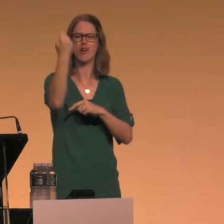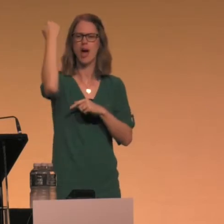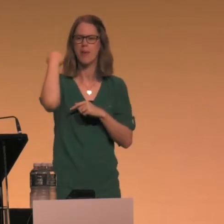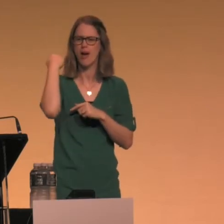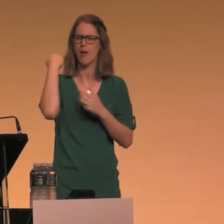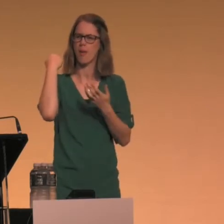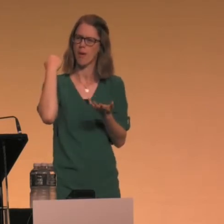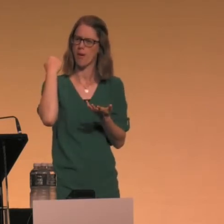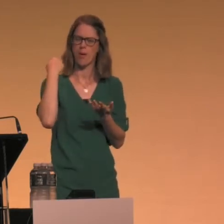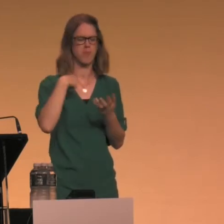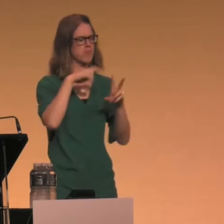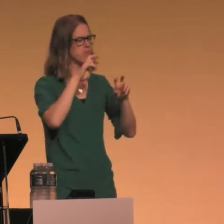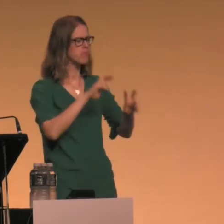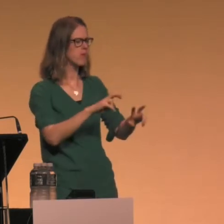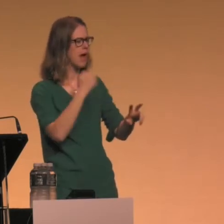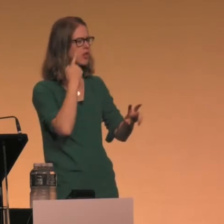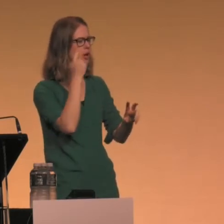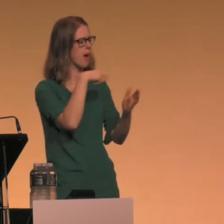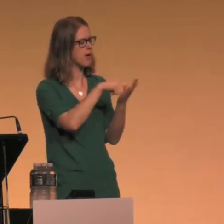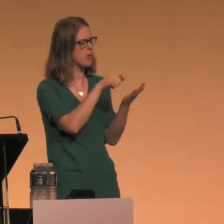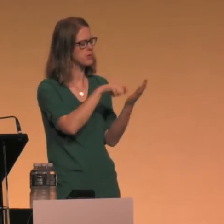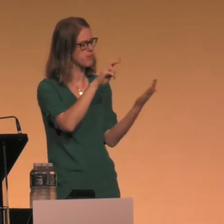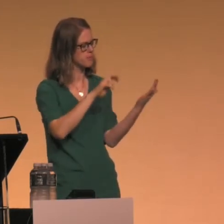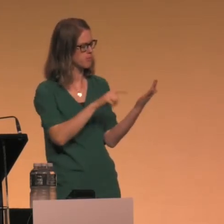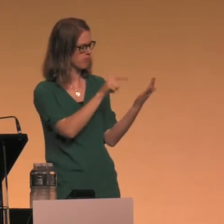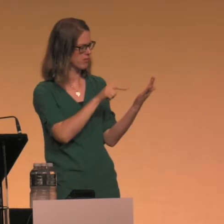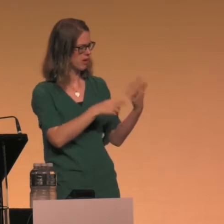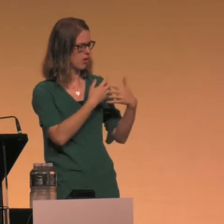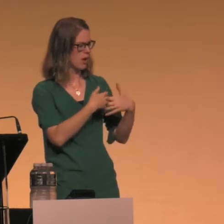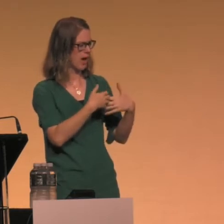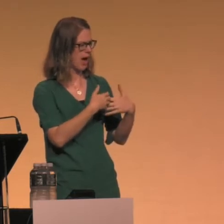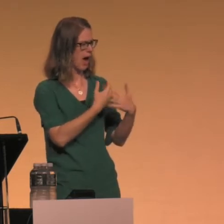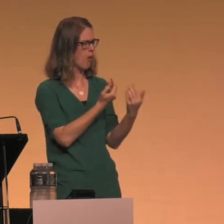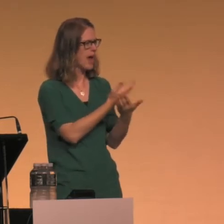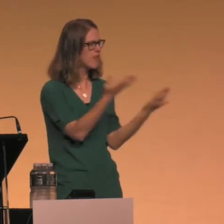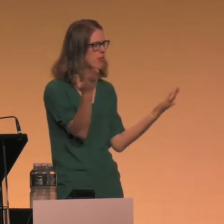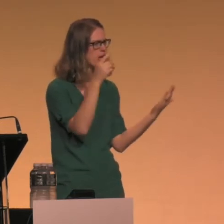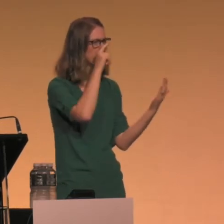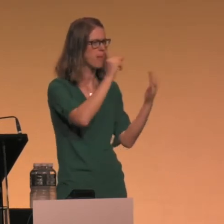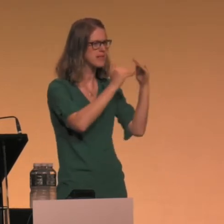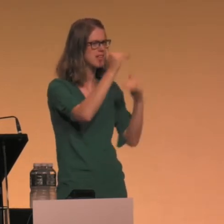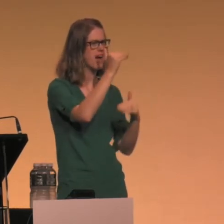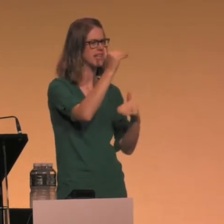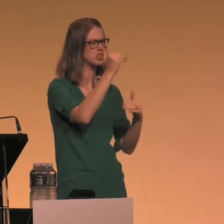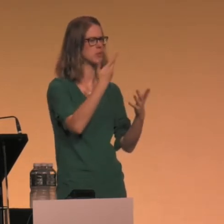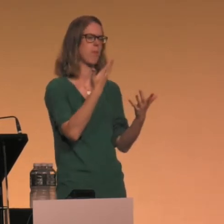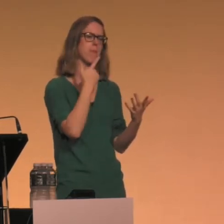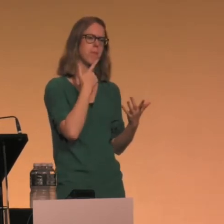so I'm being good about looking back through my notes to work out how everybody can be so far below the average.